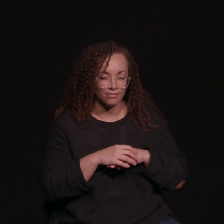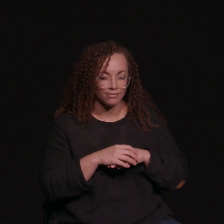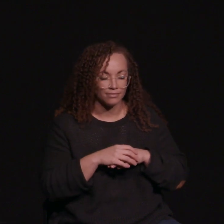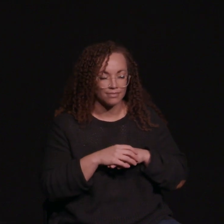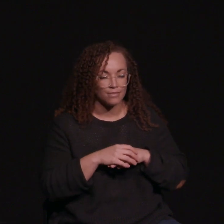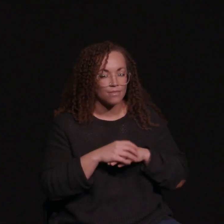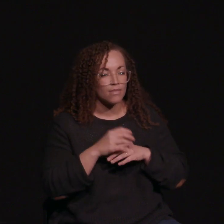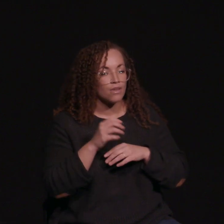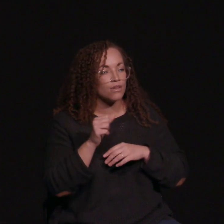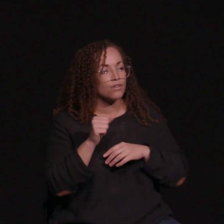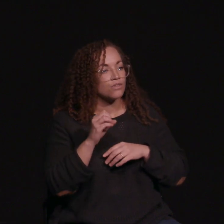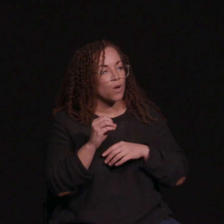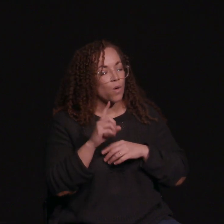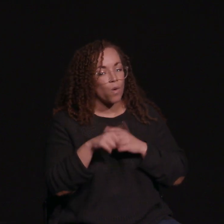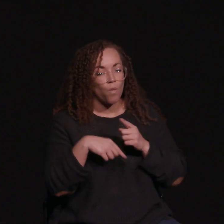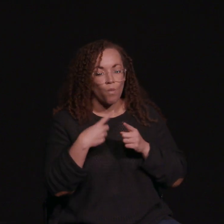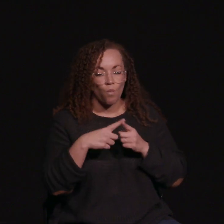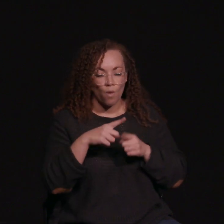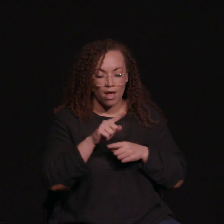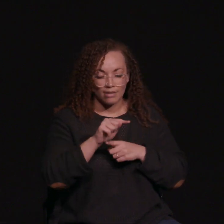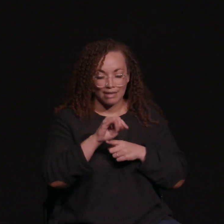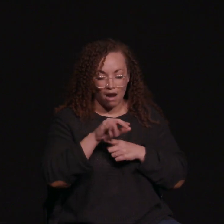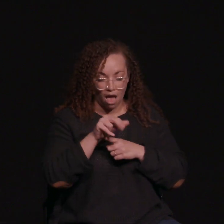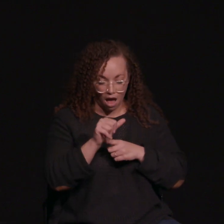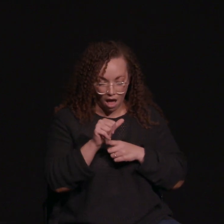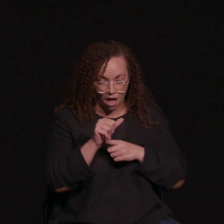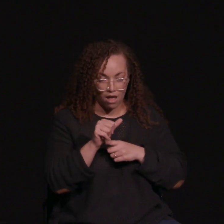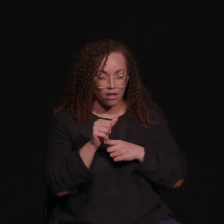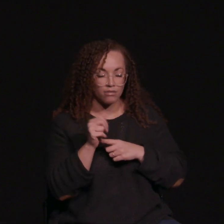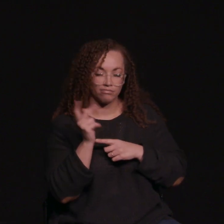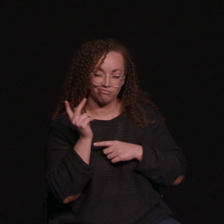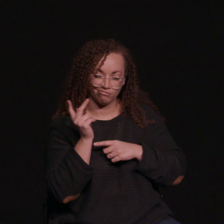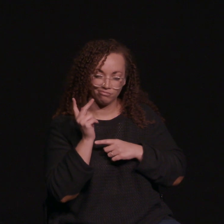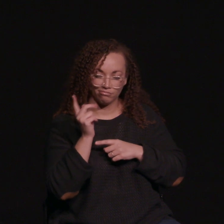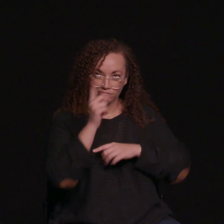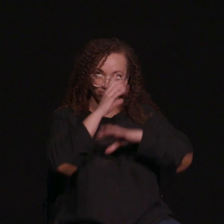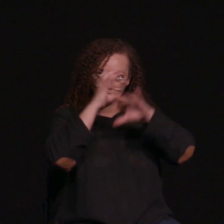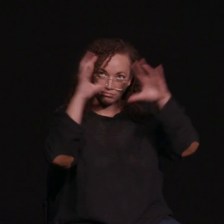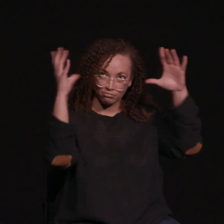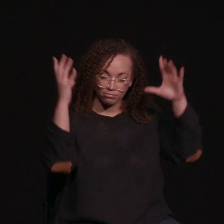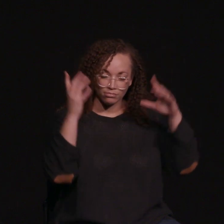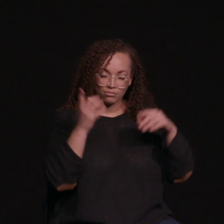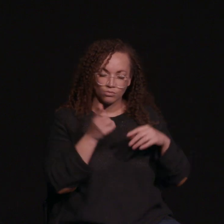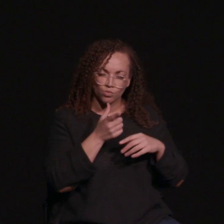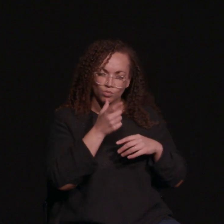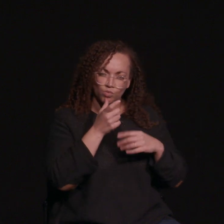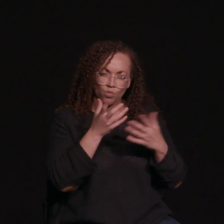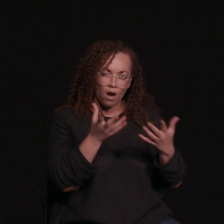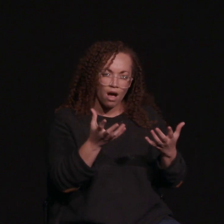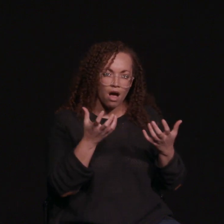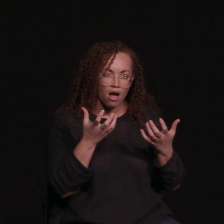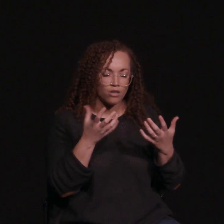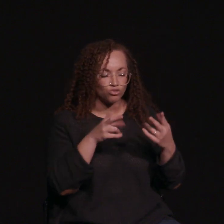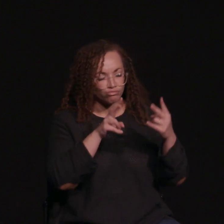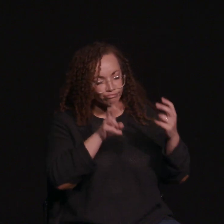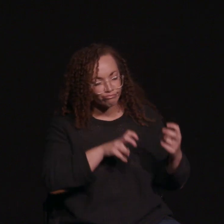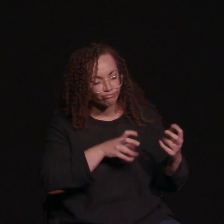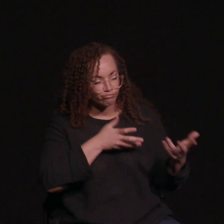So when Tianna and I were imagining who we would love to be in conversation with through the Fellows program,